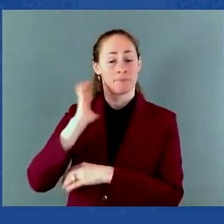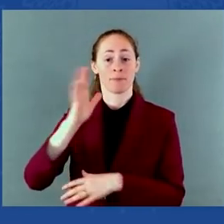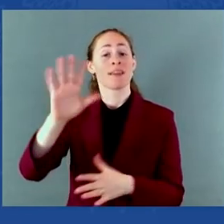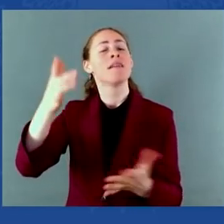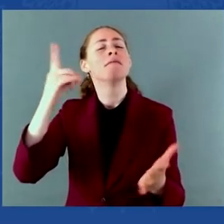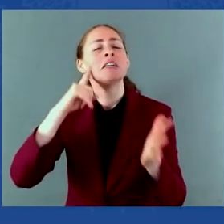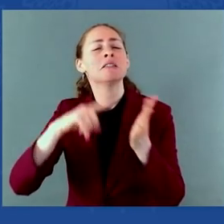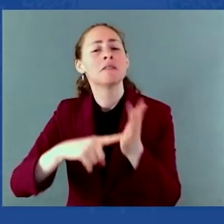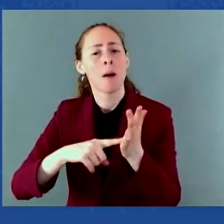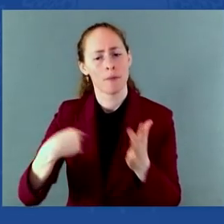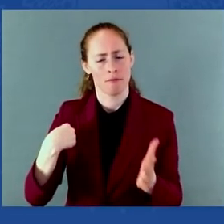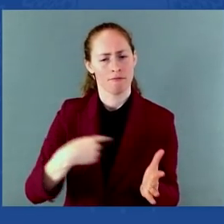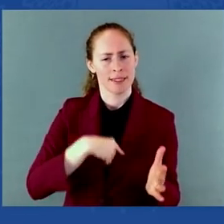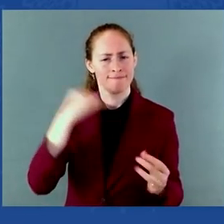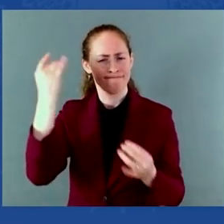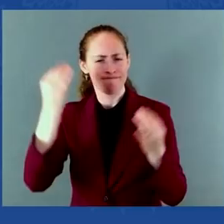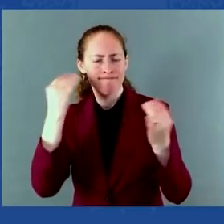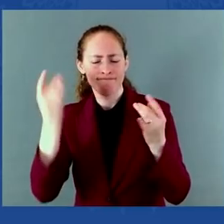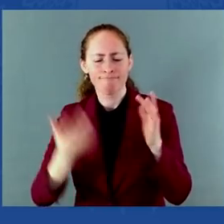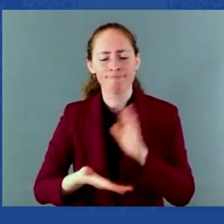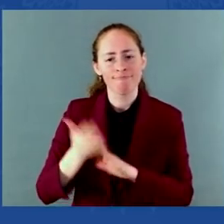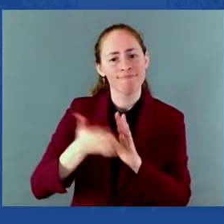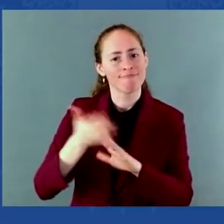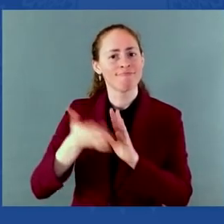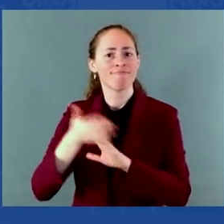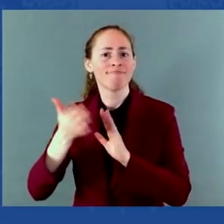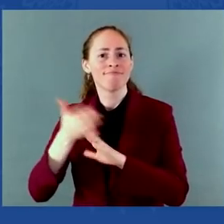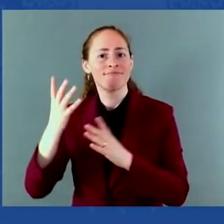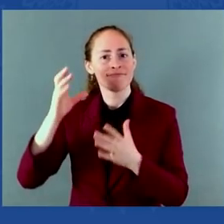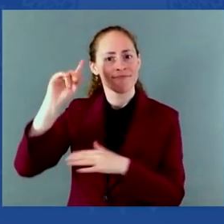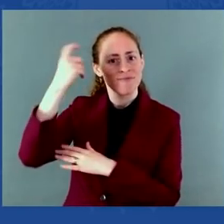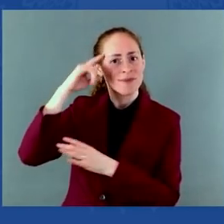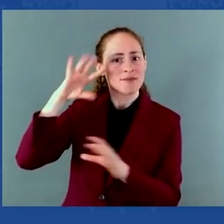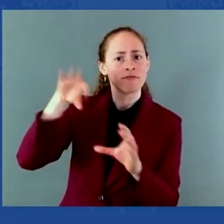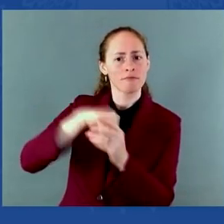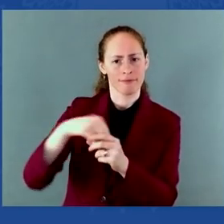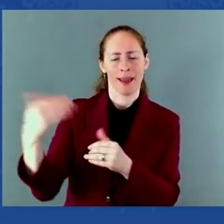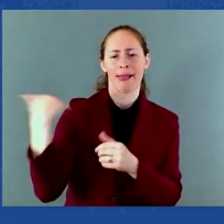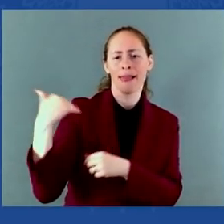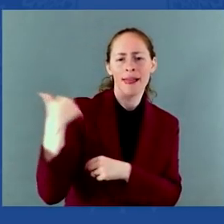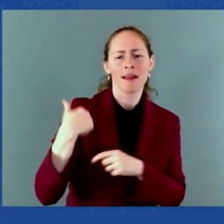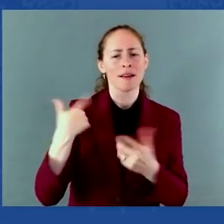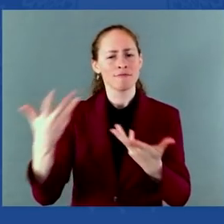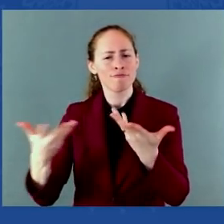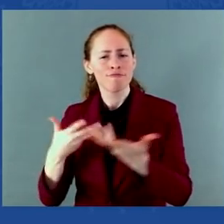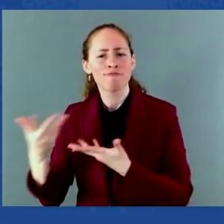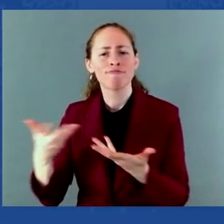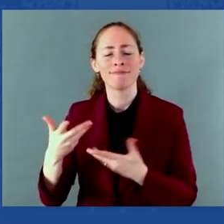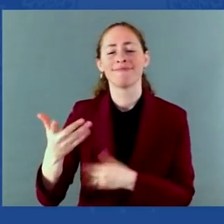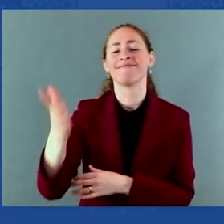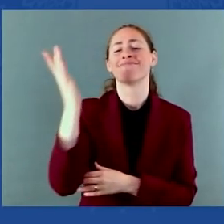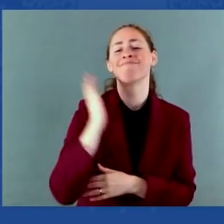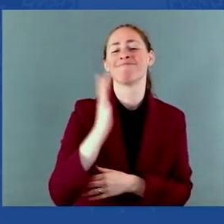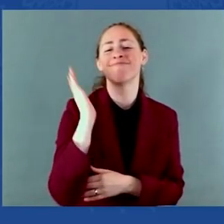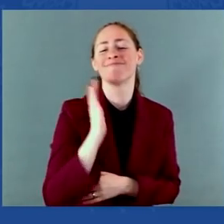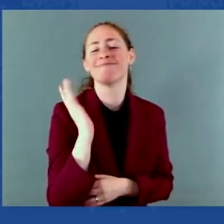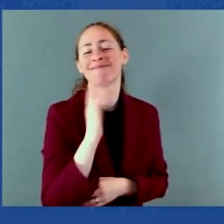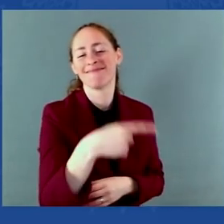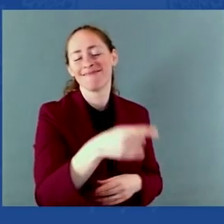I used to get kidded because I spent so much time commuting every day between Wilmington, Delaware, after my wife and daughter were killed, to --